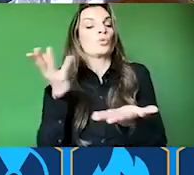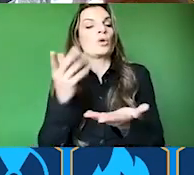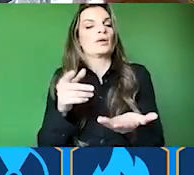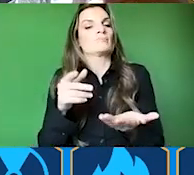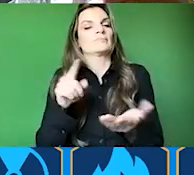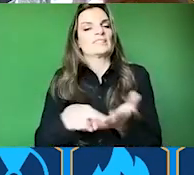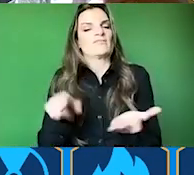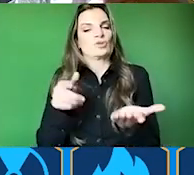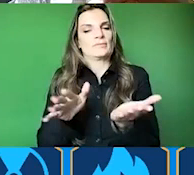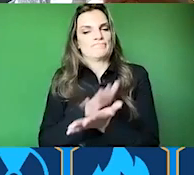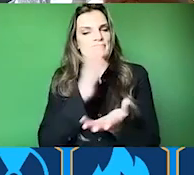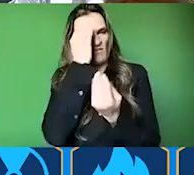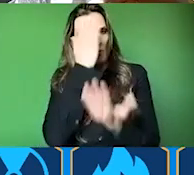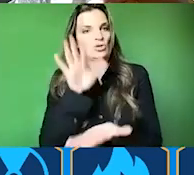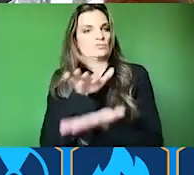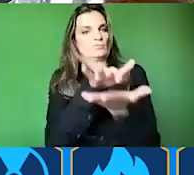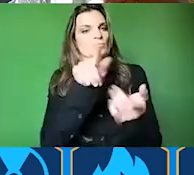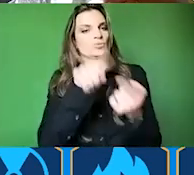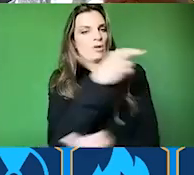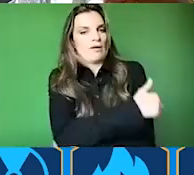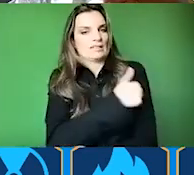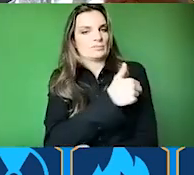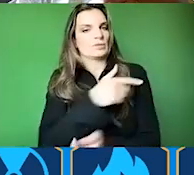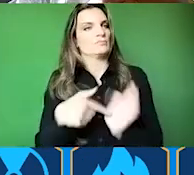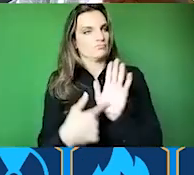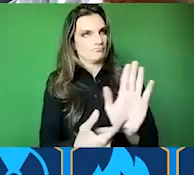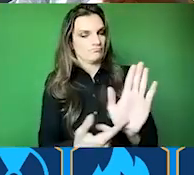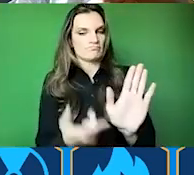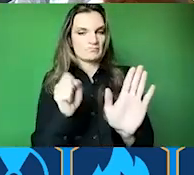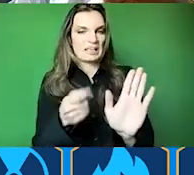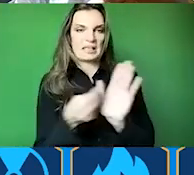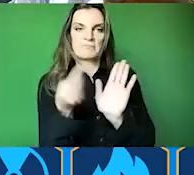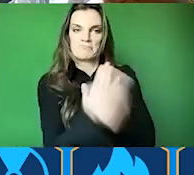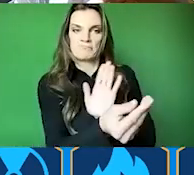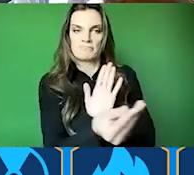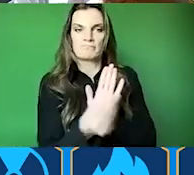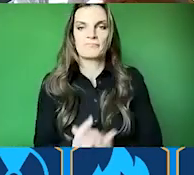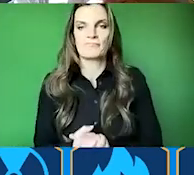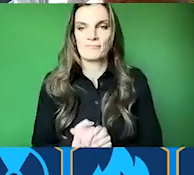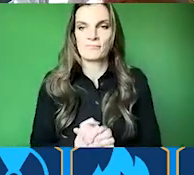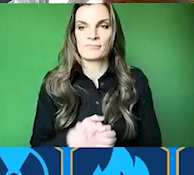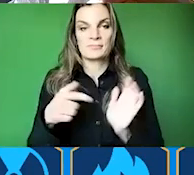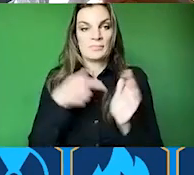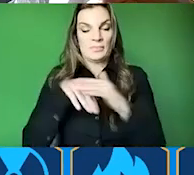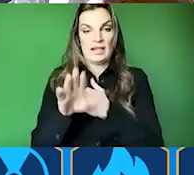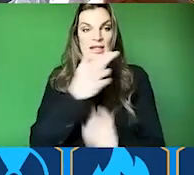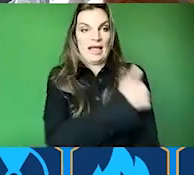really reaffirm your humanity. Often when we are in the hospital we don't have the